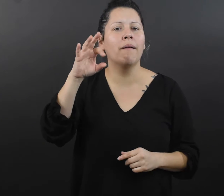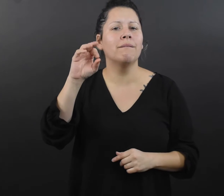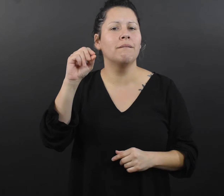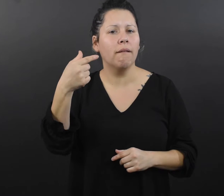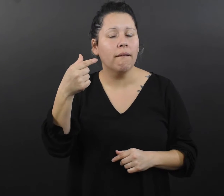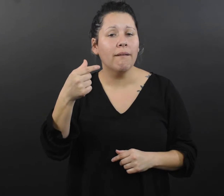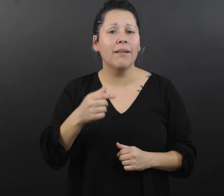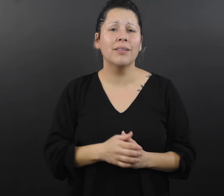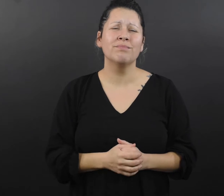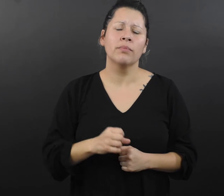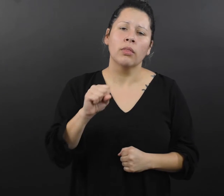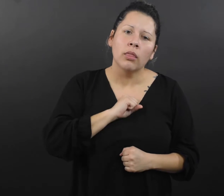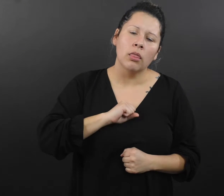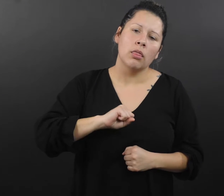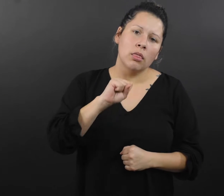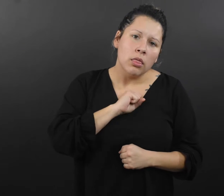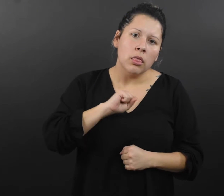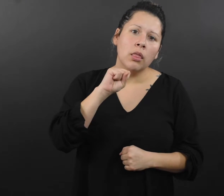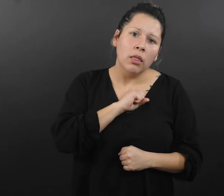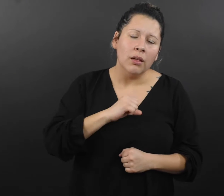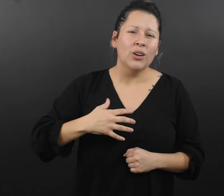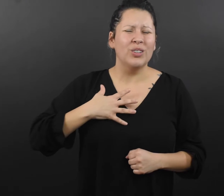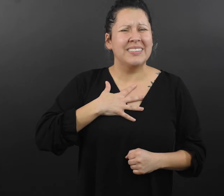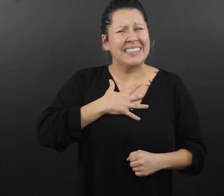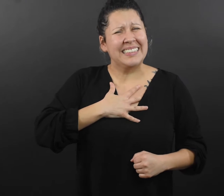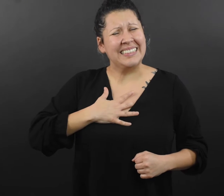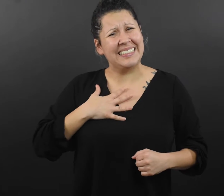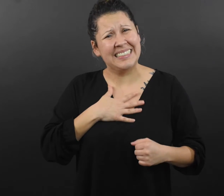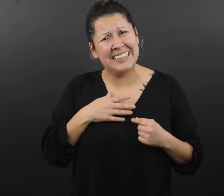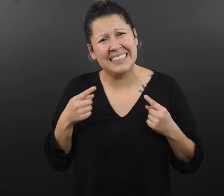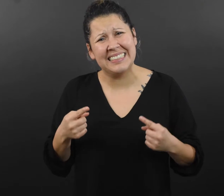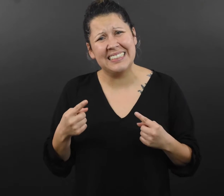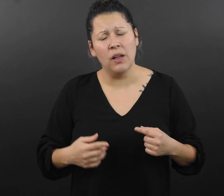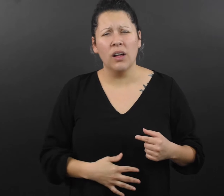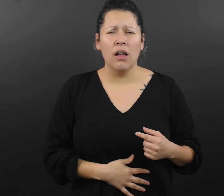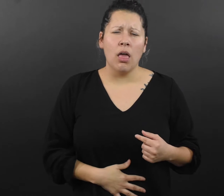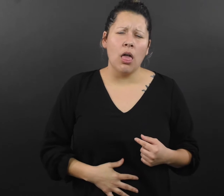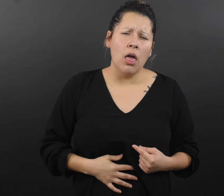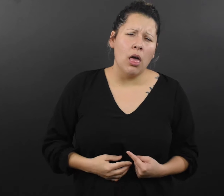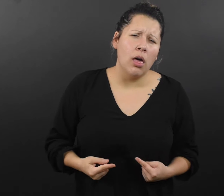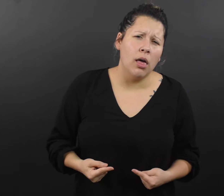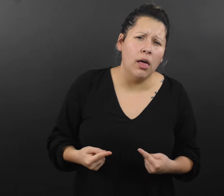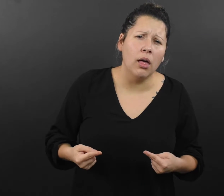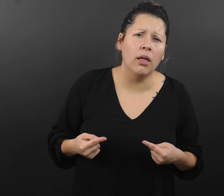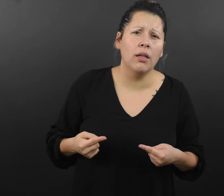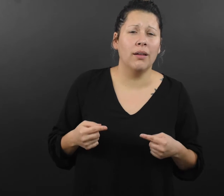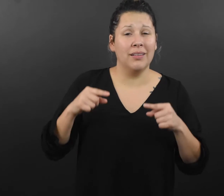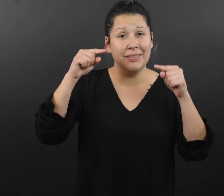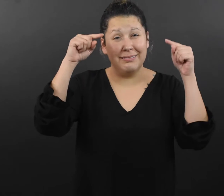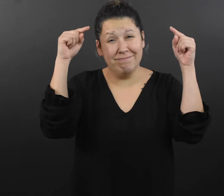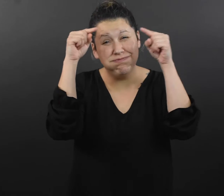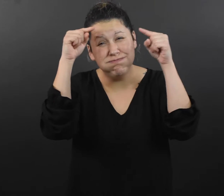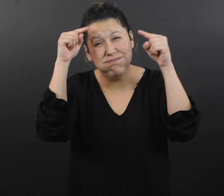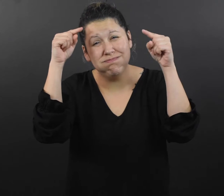● Cough ● Chest pain ● Stomach pain ● Headache